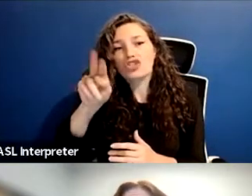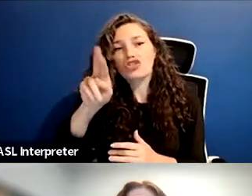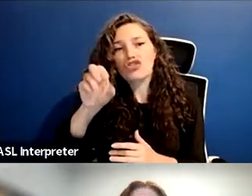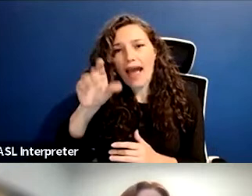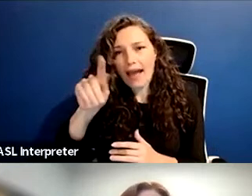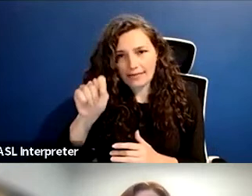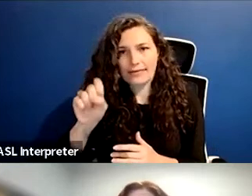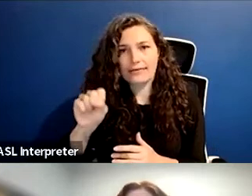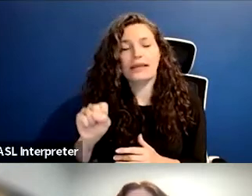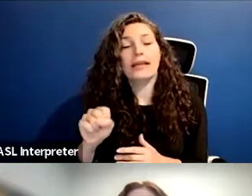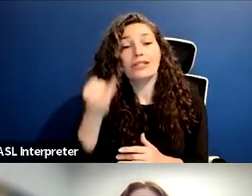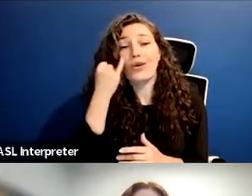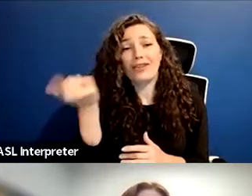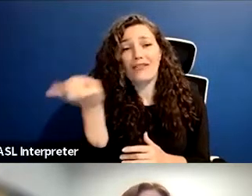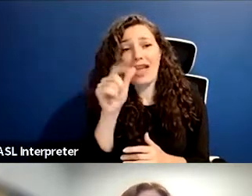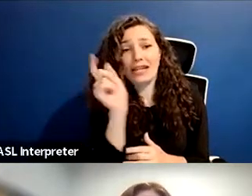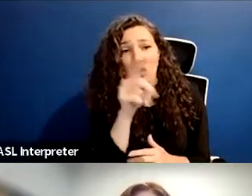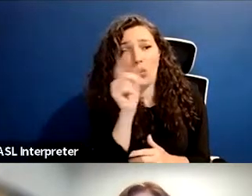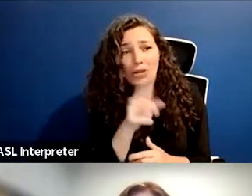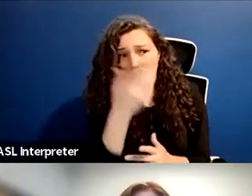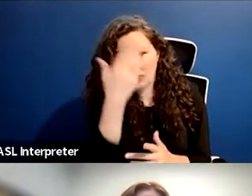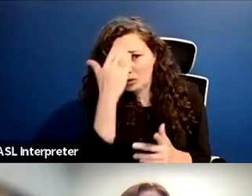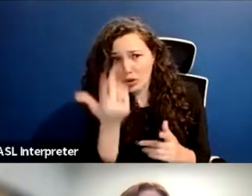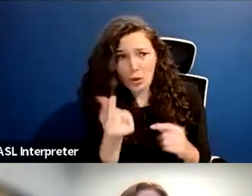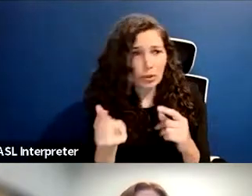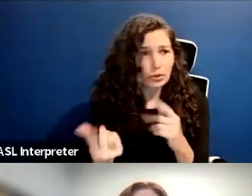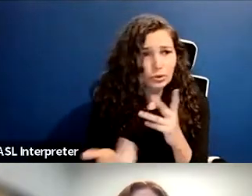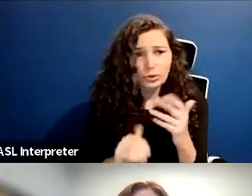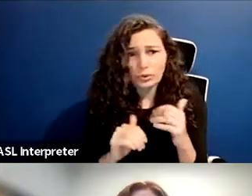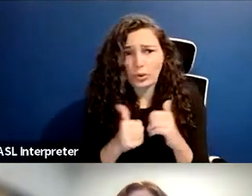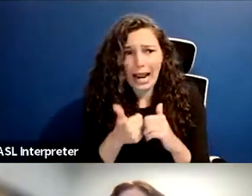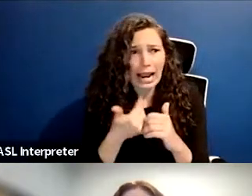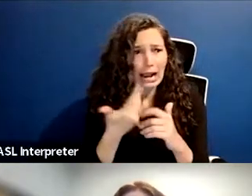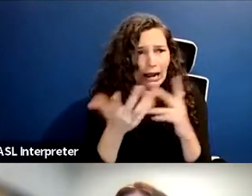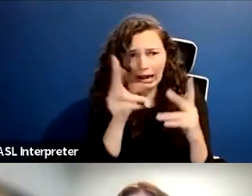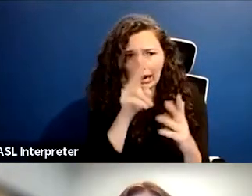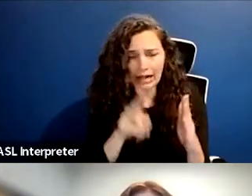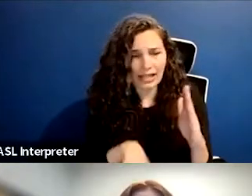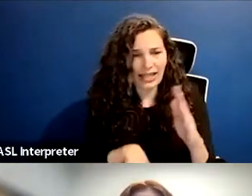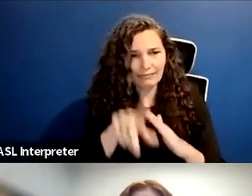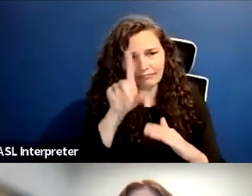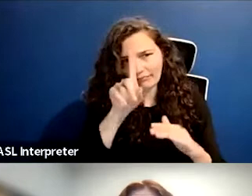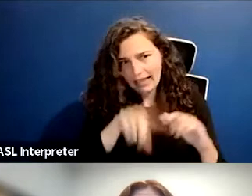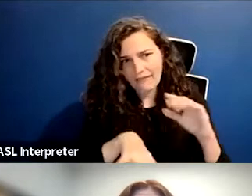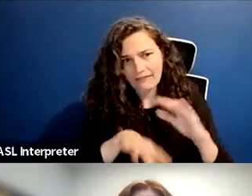if you have any questions or need assistance of any kind, please don't hesitate to reach out to us